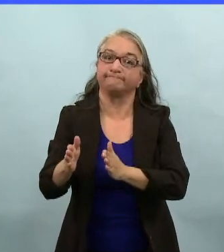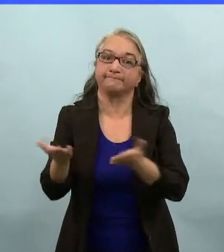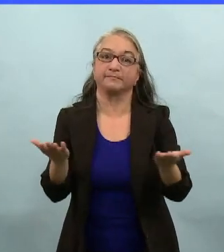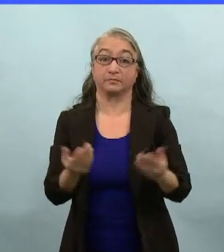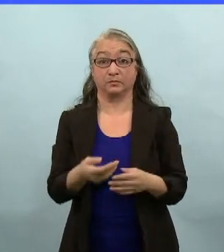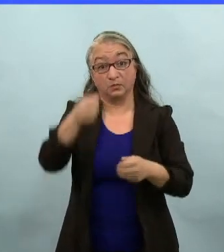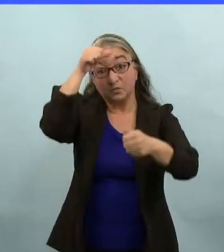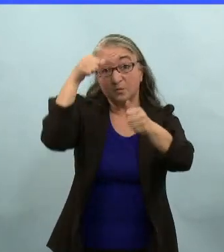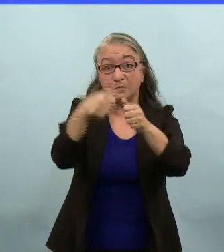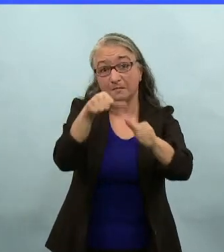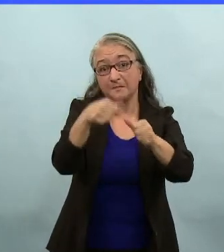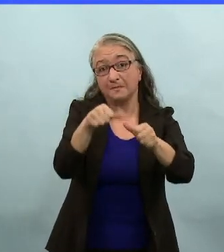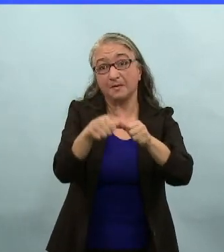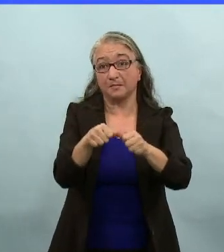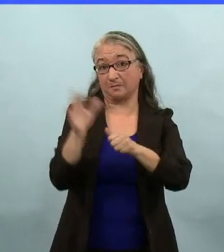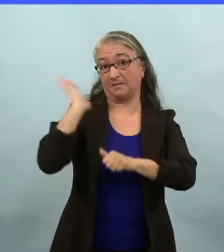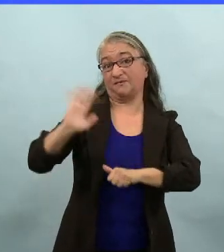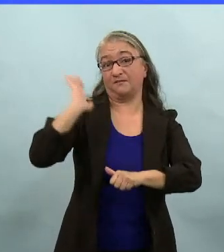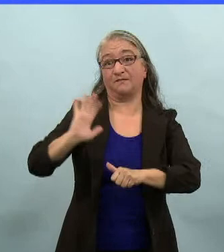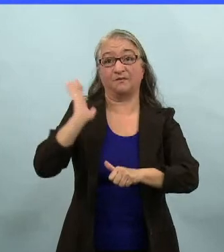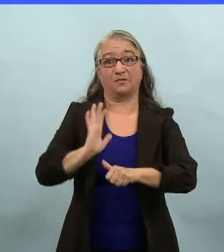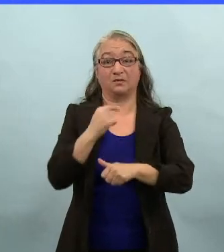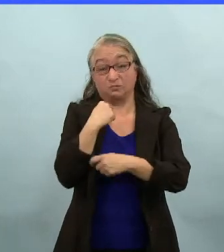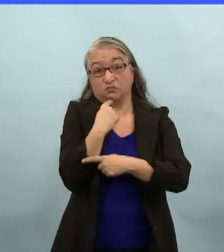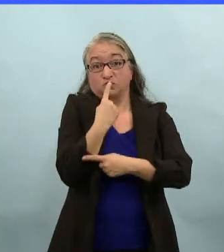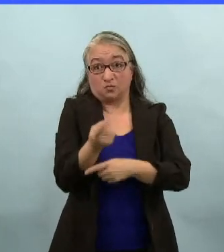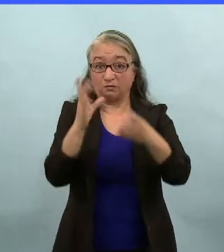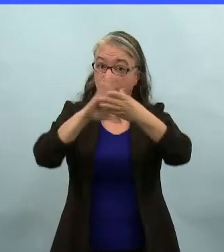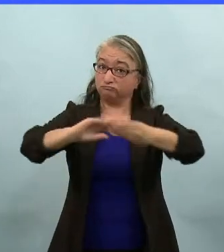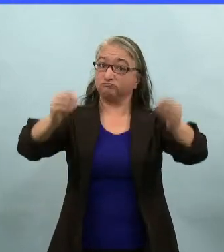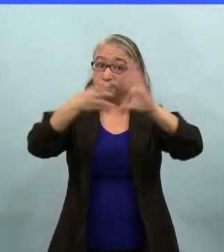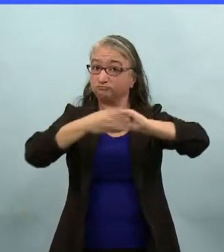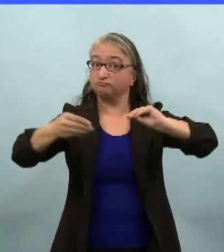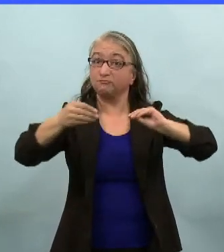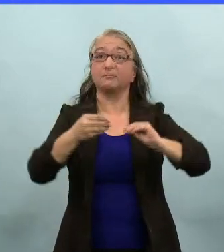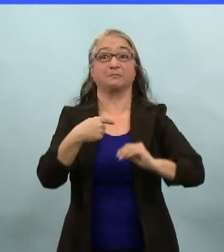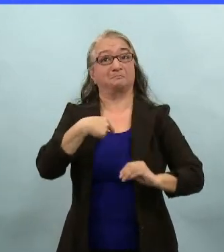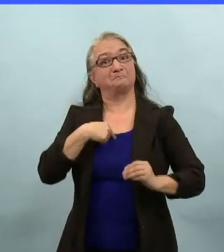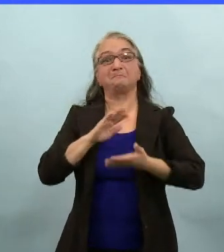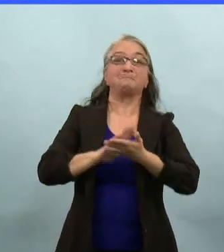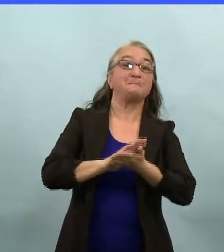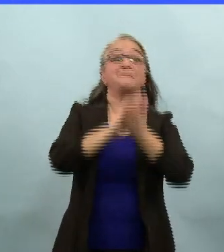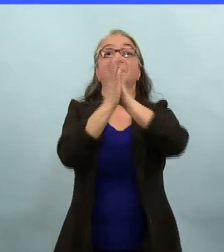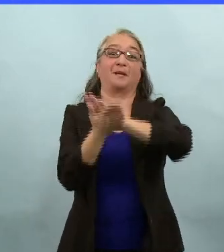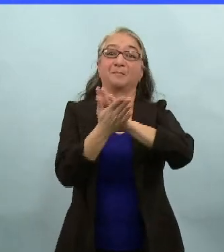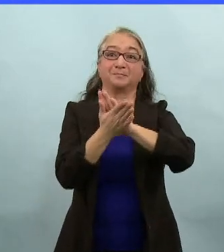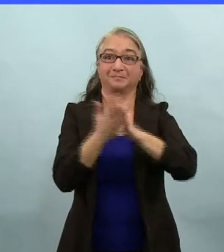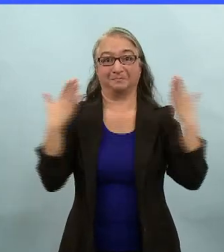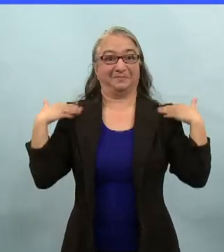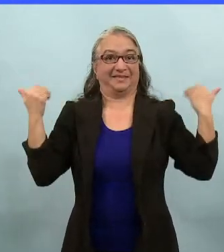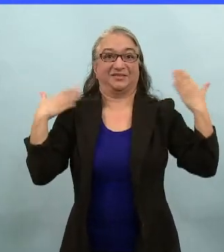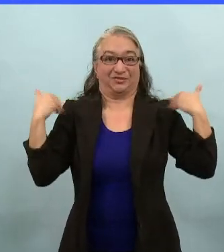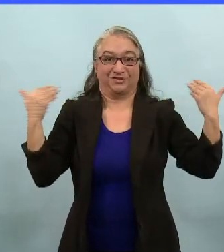shortly after i i was appointed health minister of the little girl that i met in my constituency